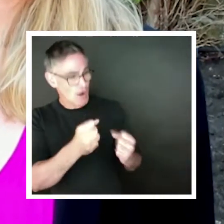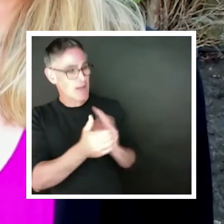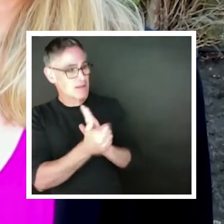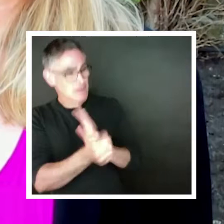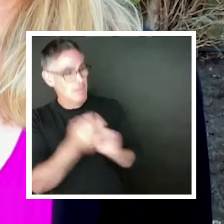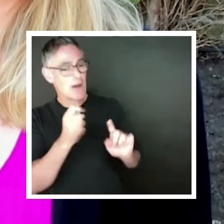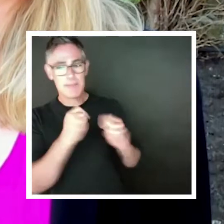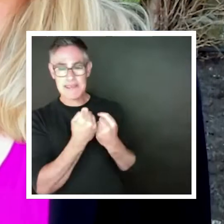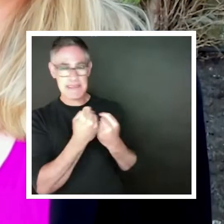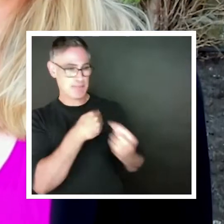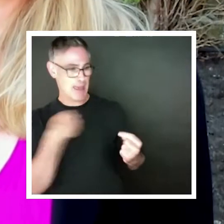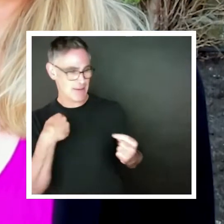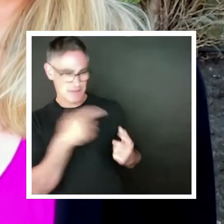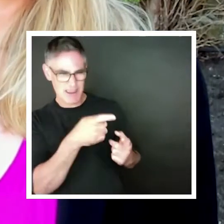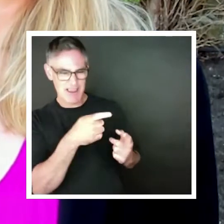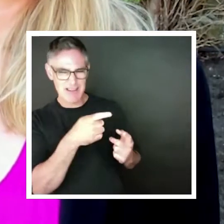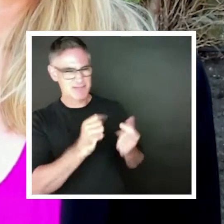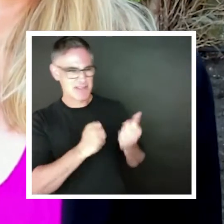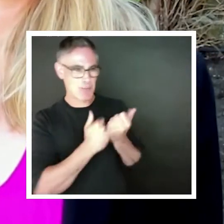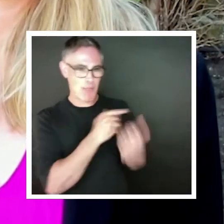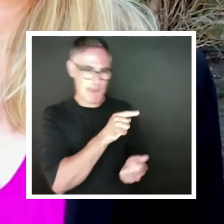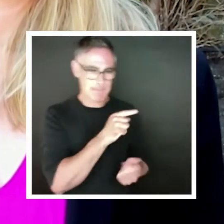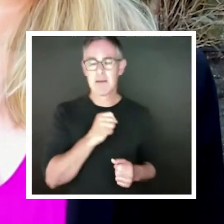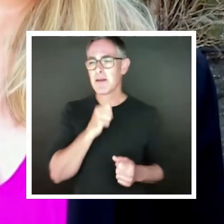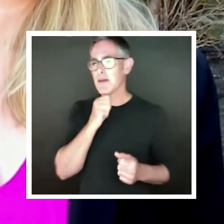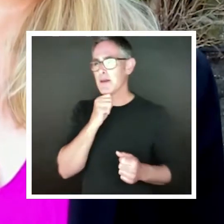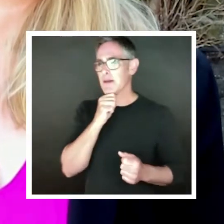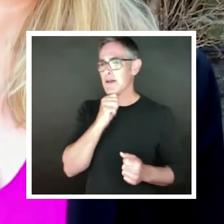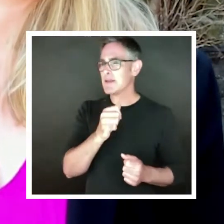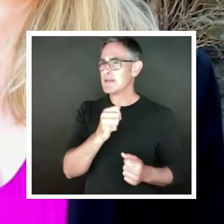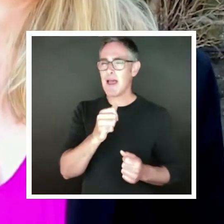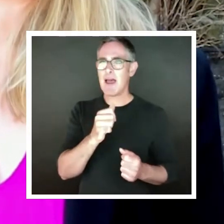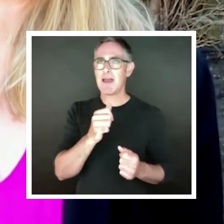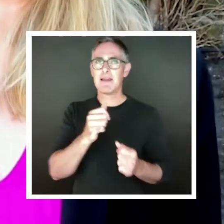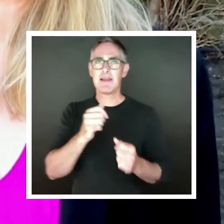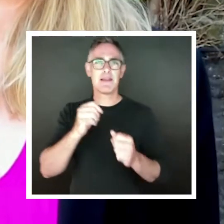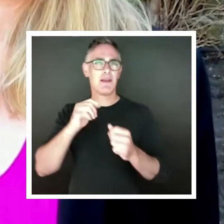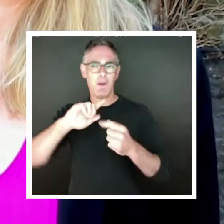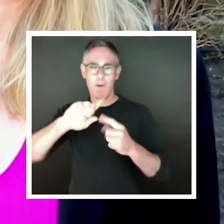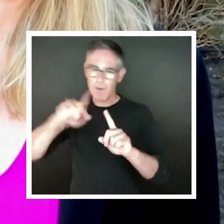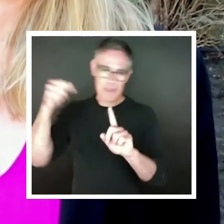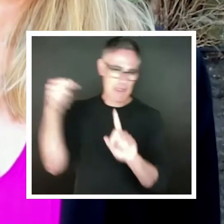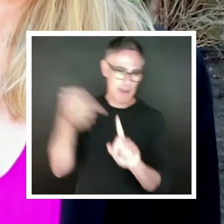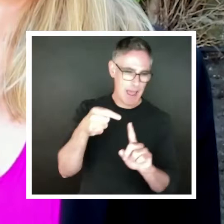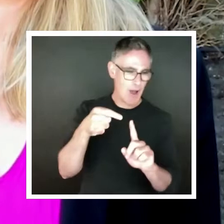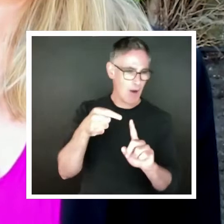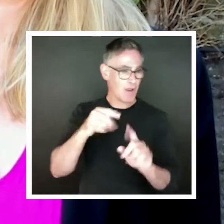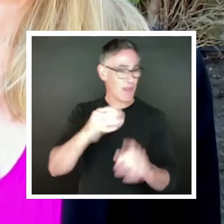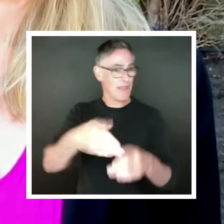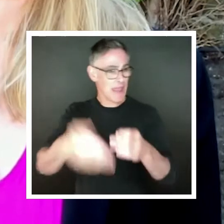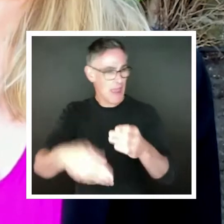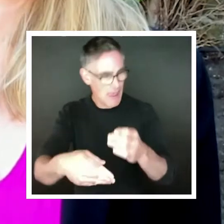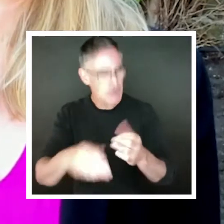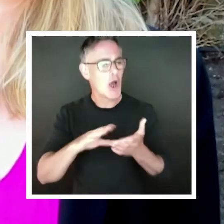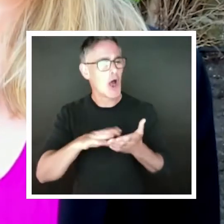Remember, it's not all about the destination. Learn from the journey. And above all, do what you love.